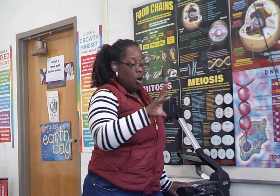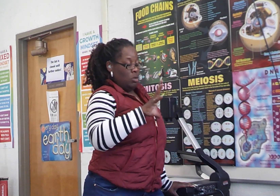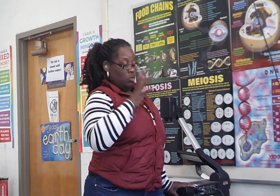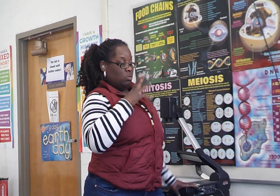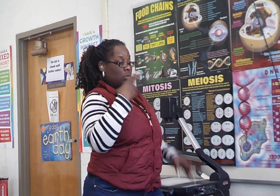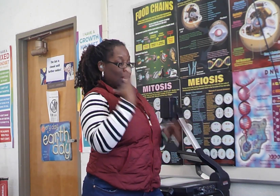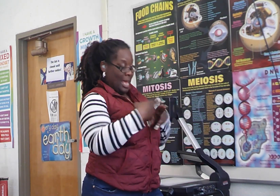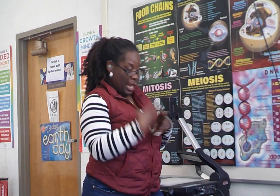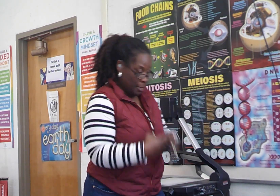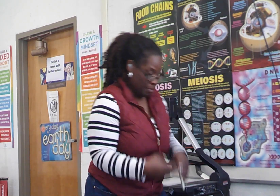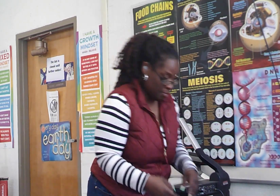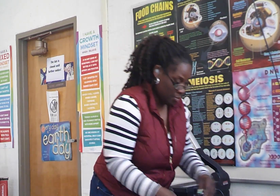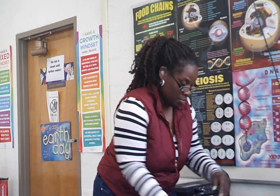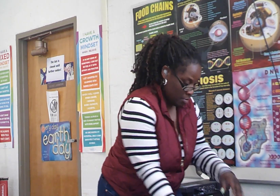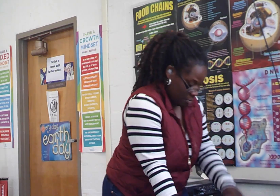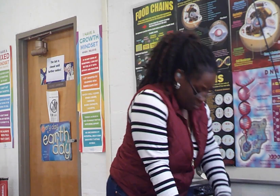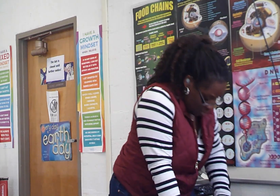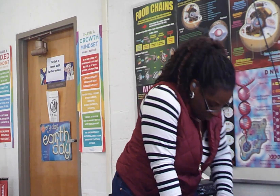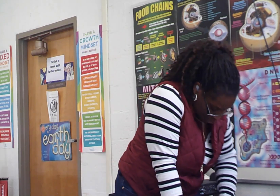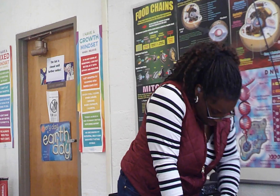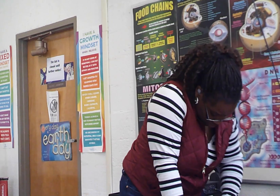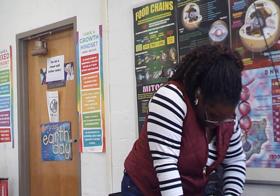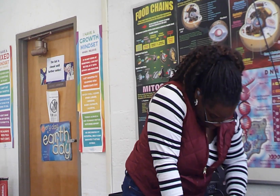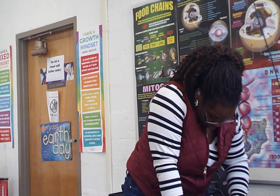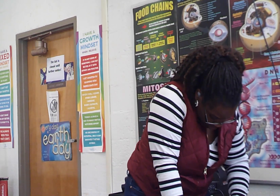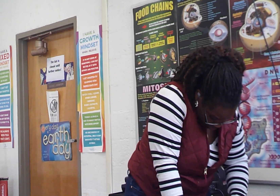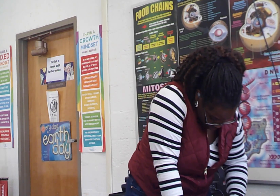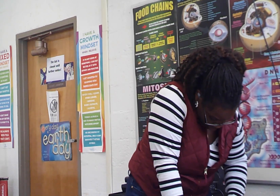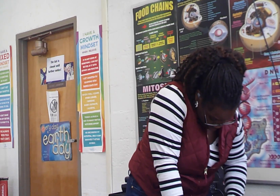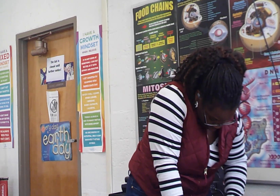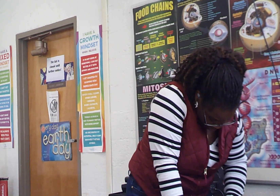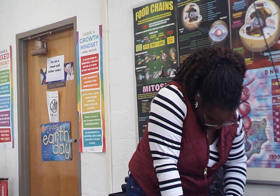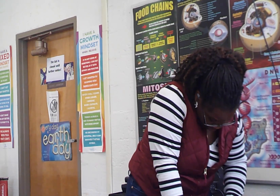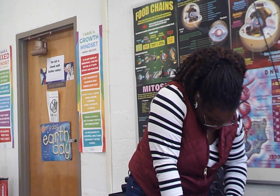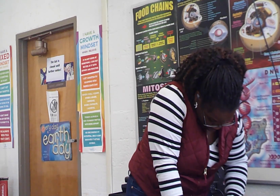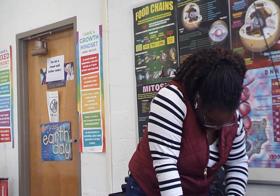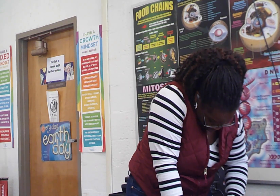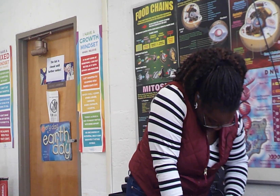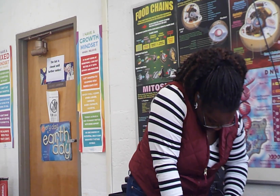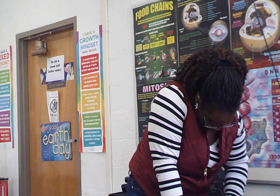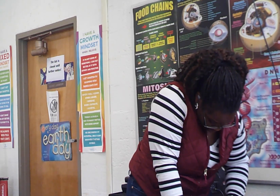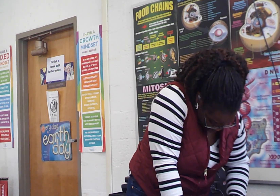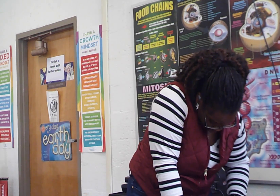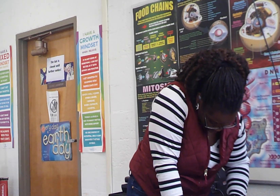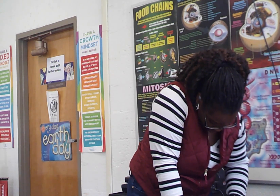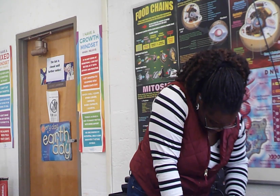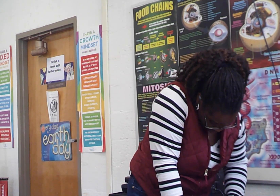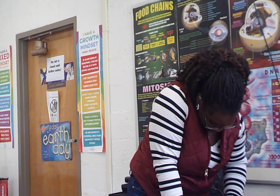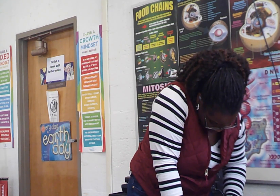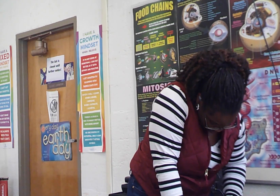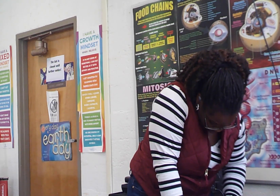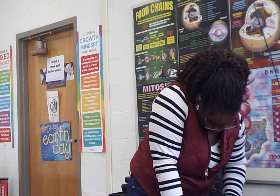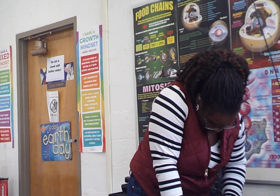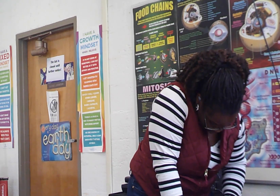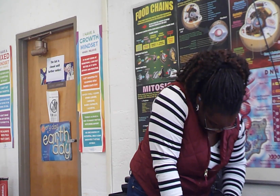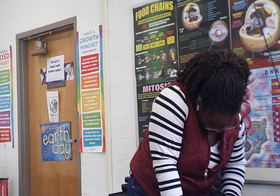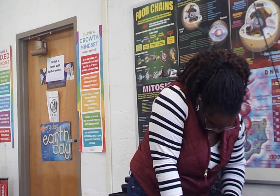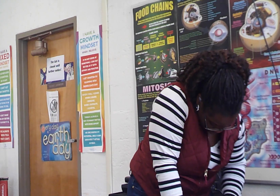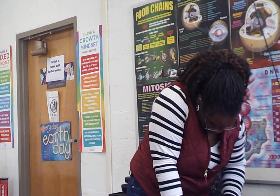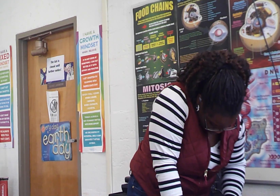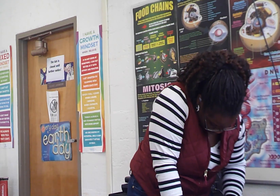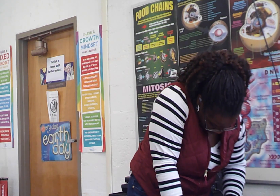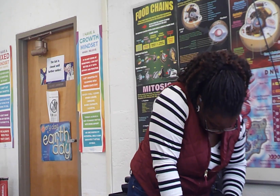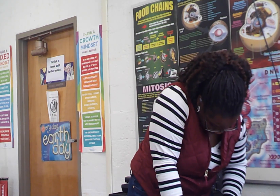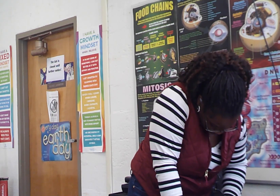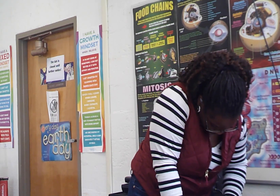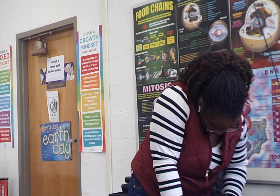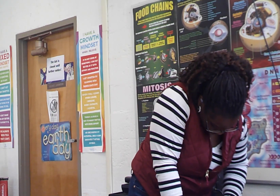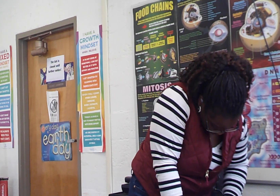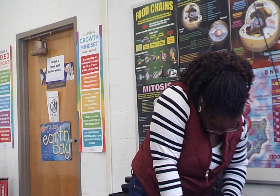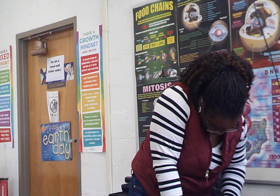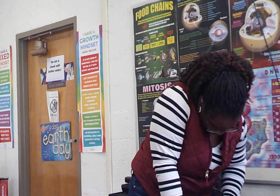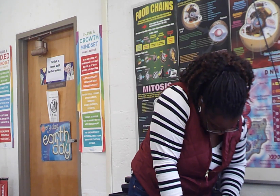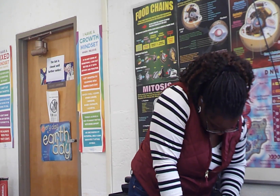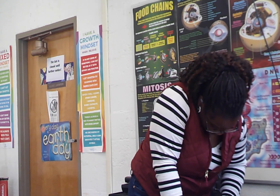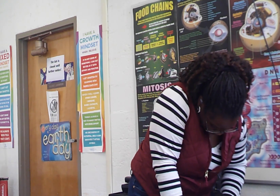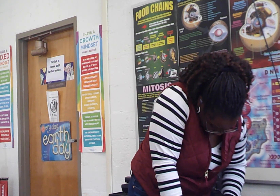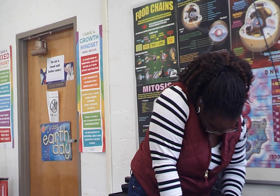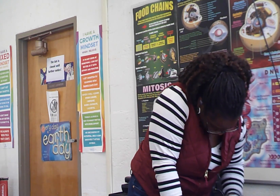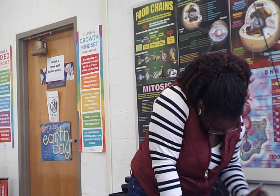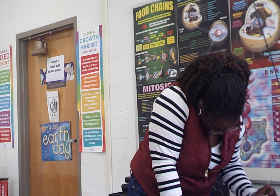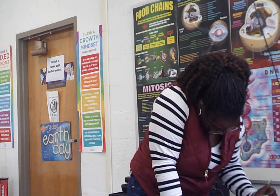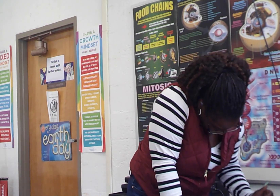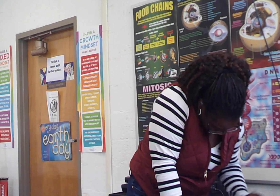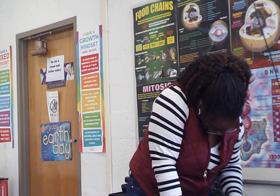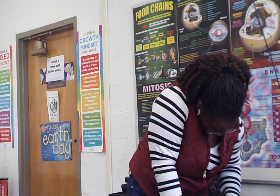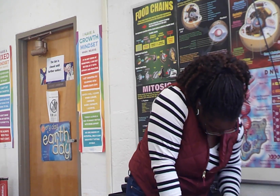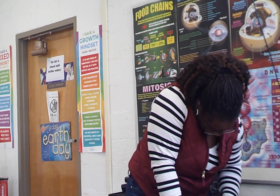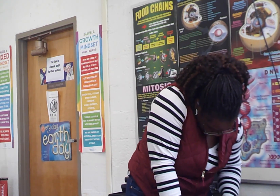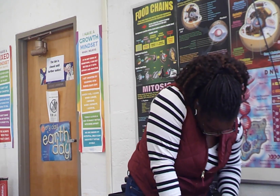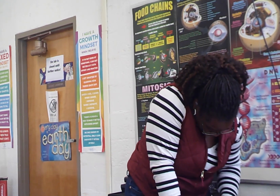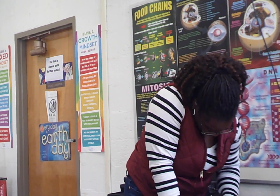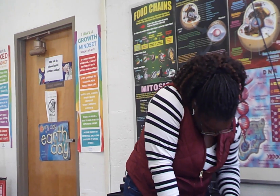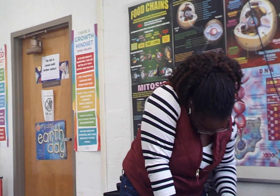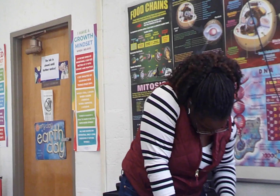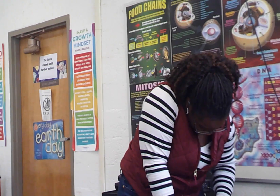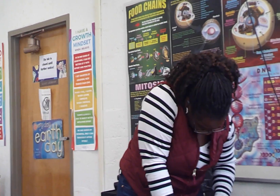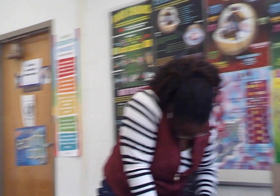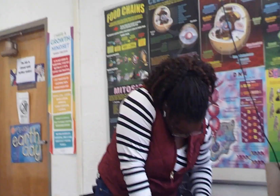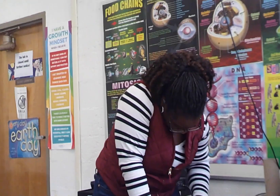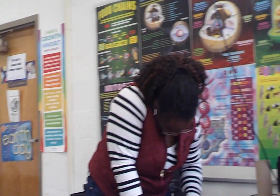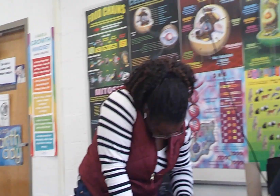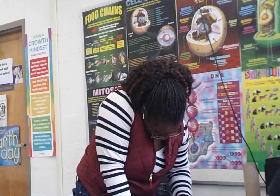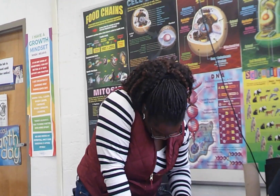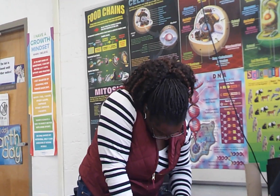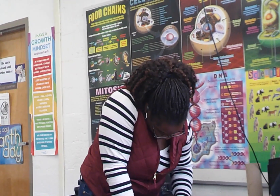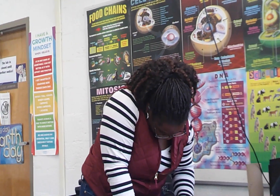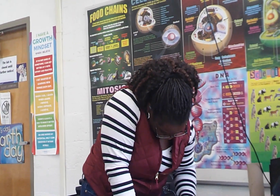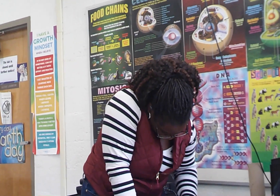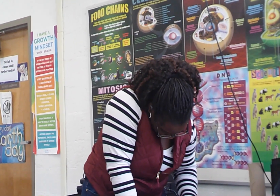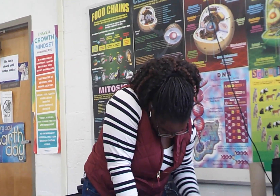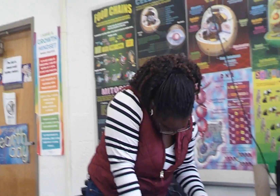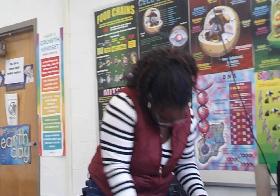Or there's another name.